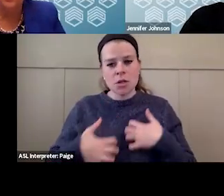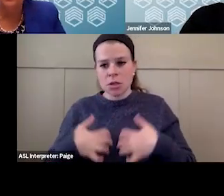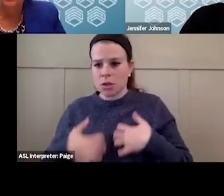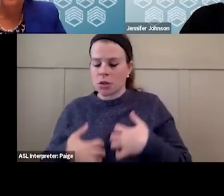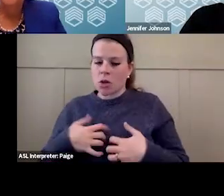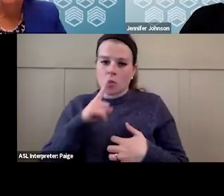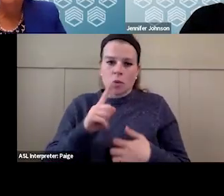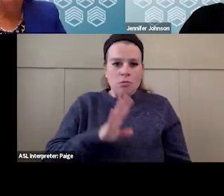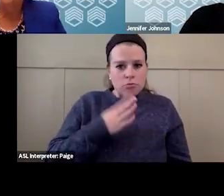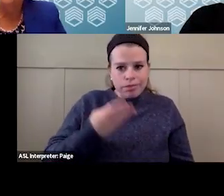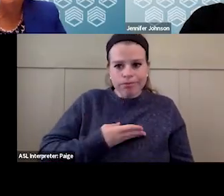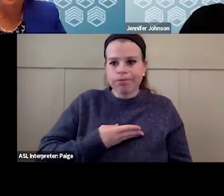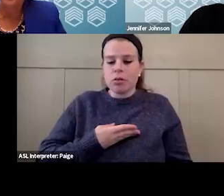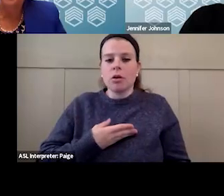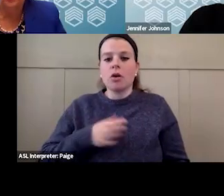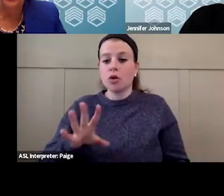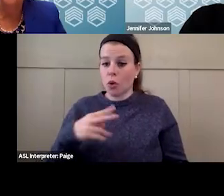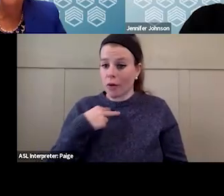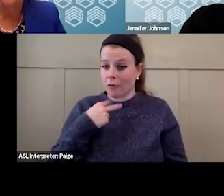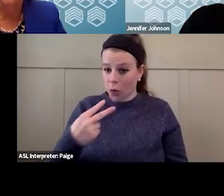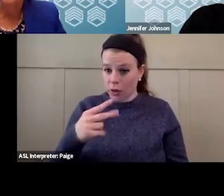upset, keep your voice and your tone even.